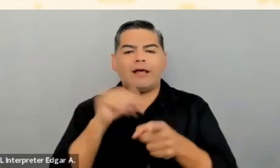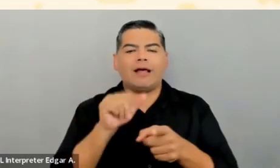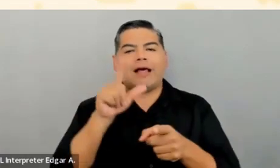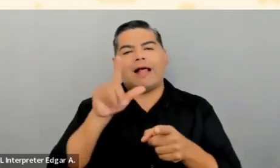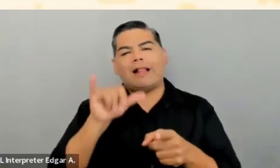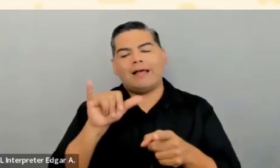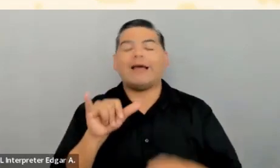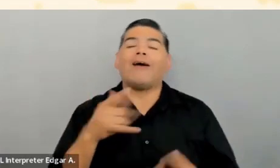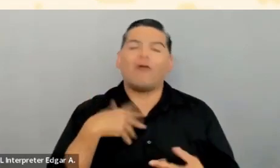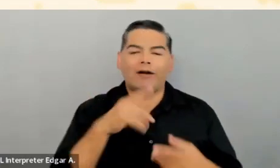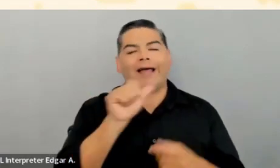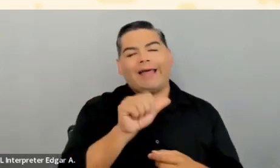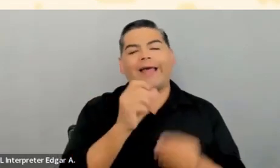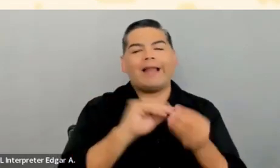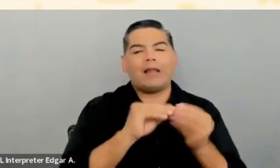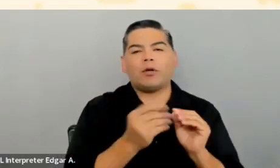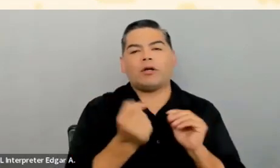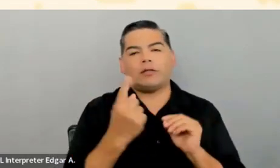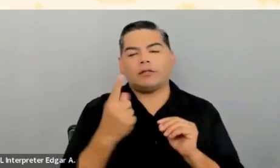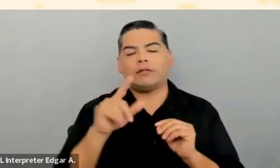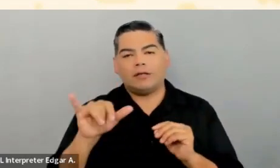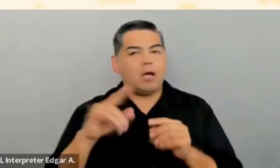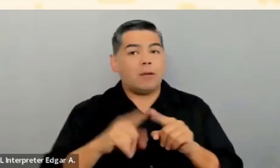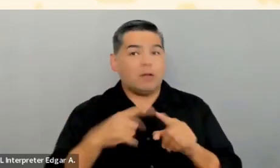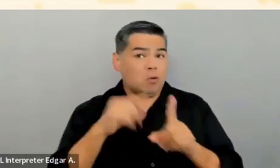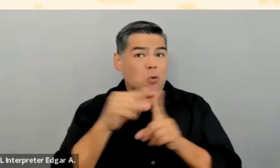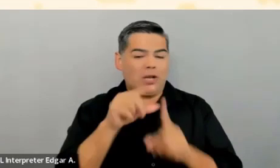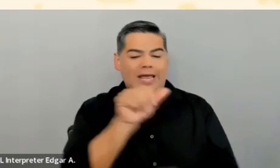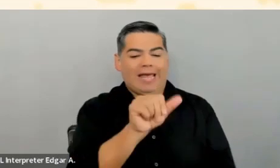which means a friend of or an associate of.